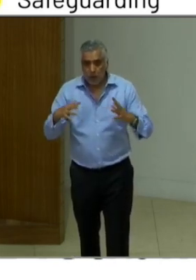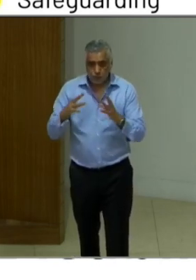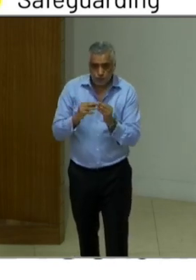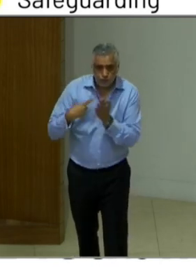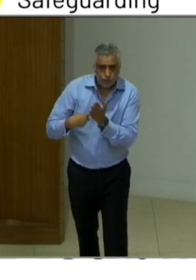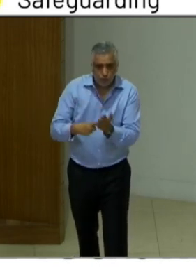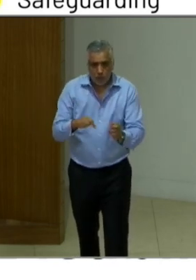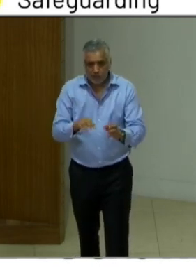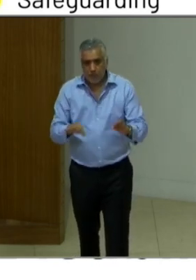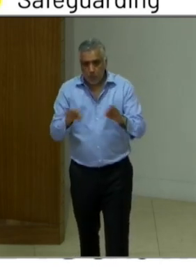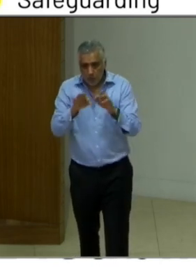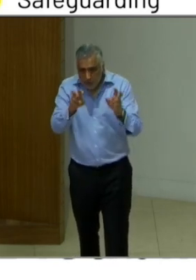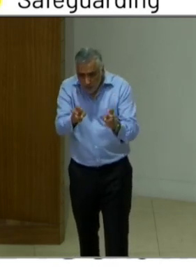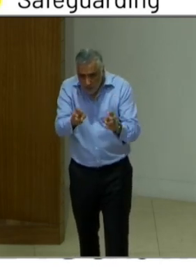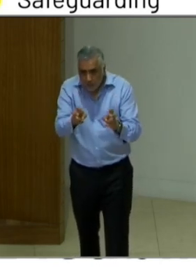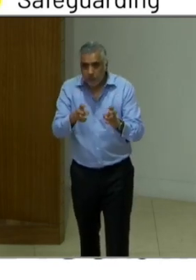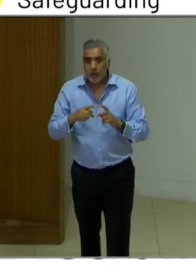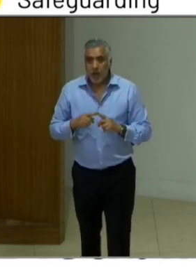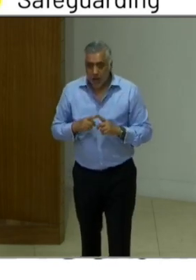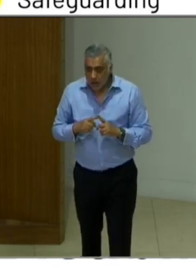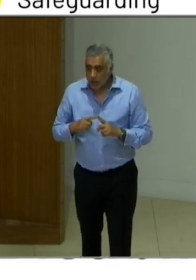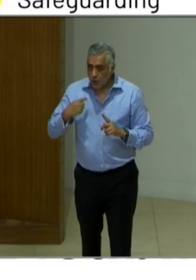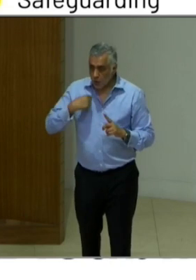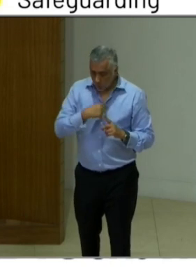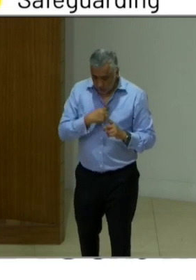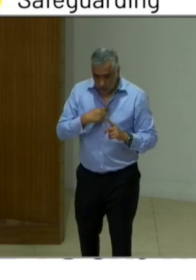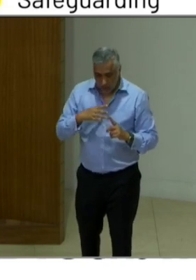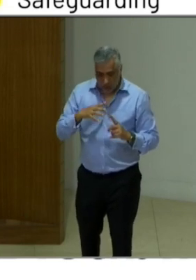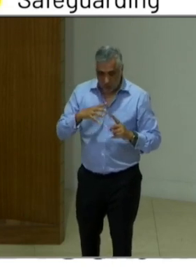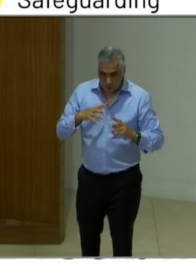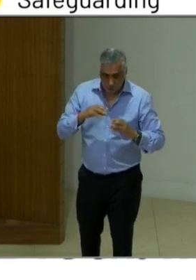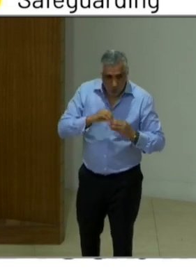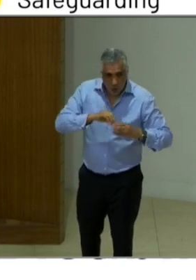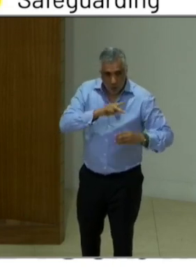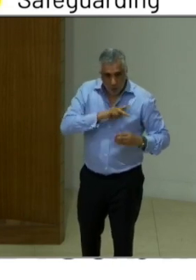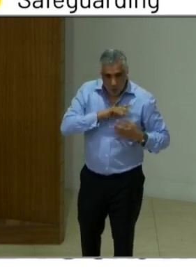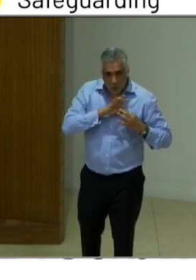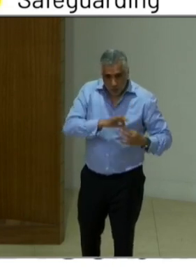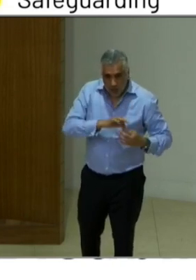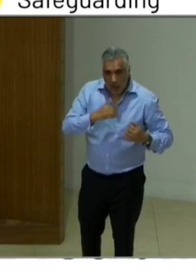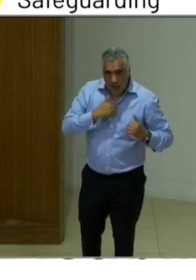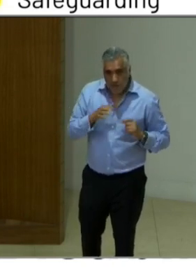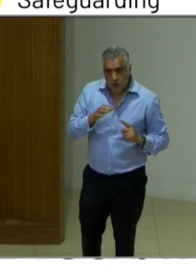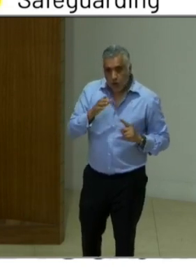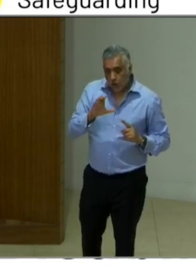theme. It only remains for me to welcome, in a more personal way, Pietro Cardinal Parolin, the Secretary of State of the